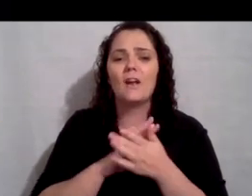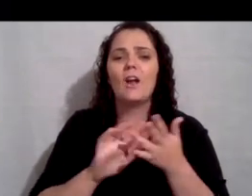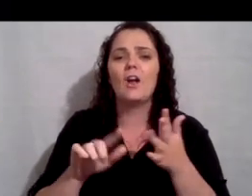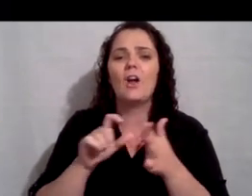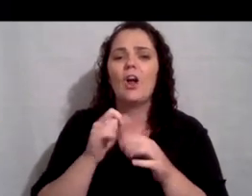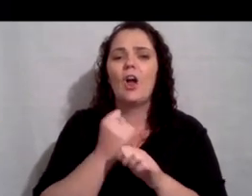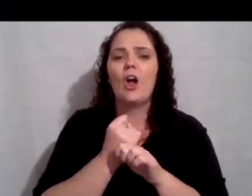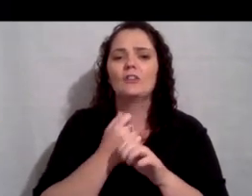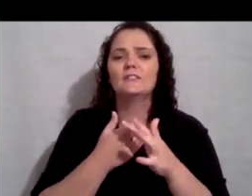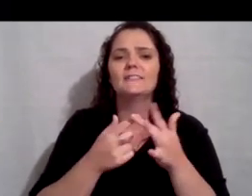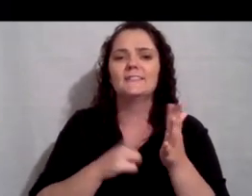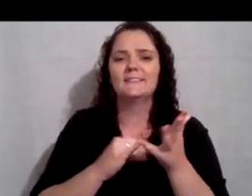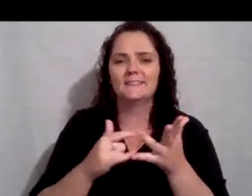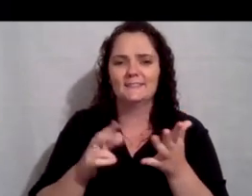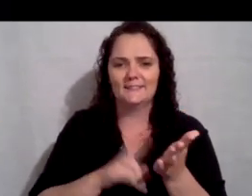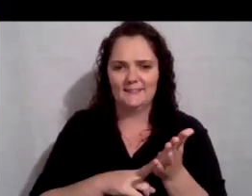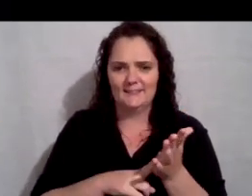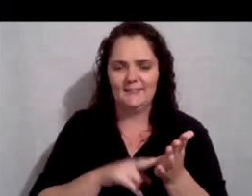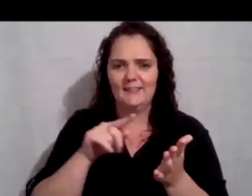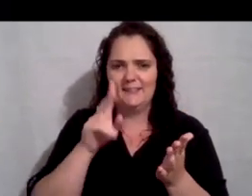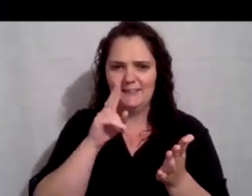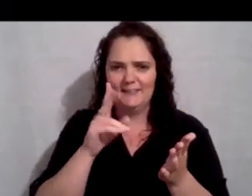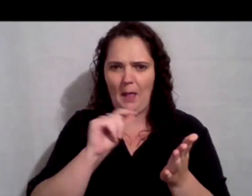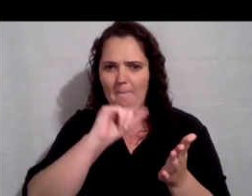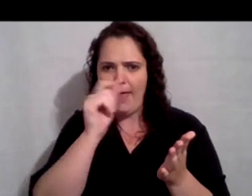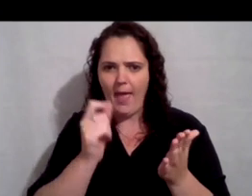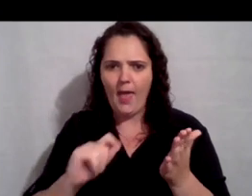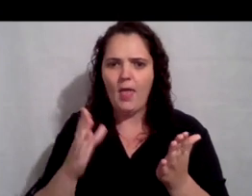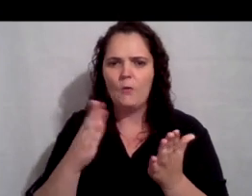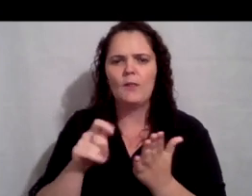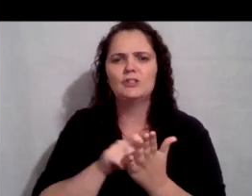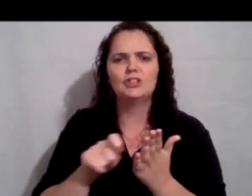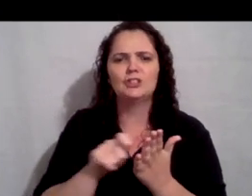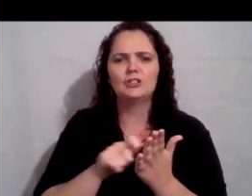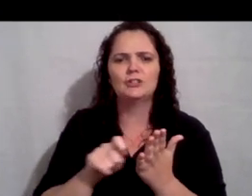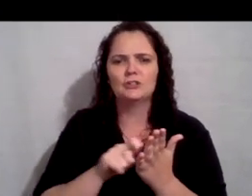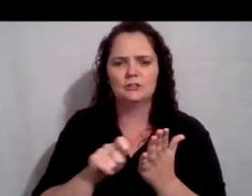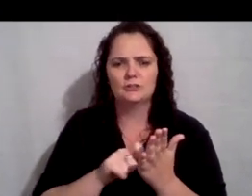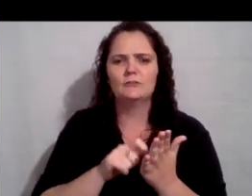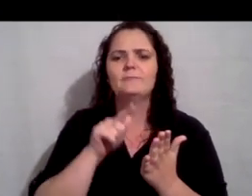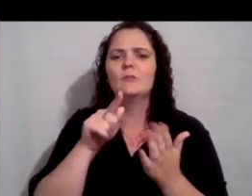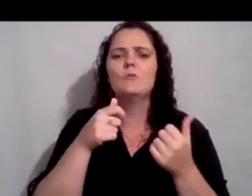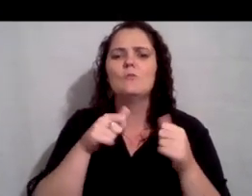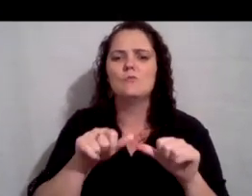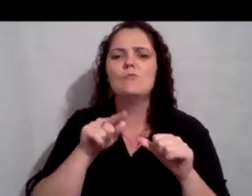this is actually starting now to carry markers of erasure and this idea of what we call the palimpsest.